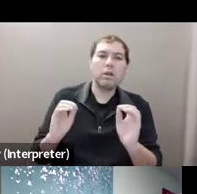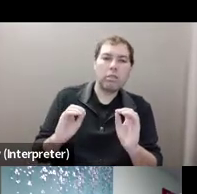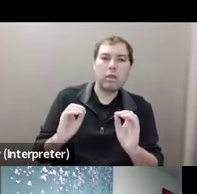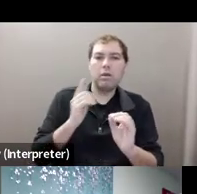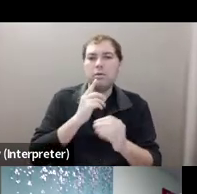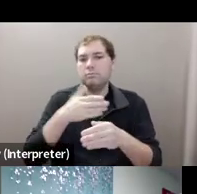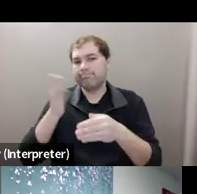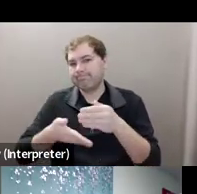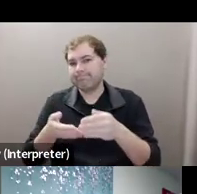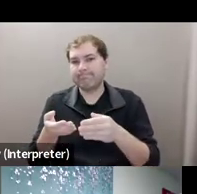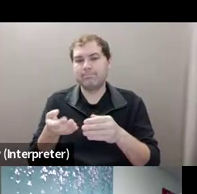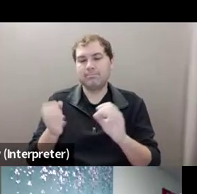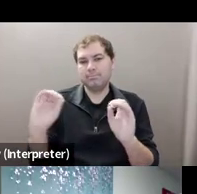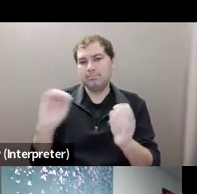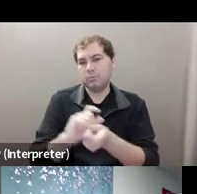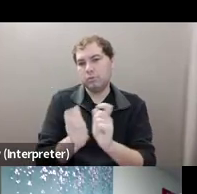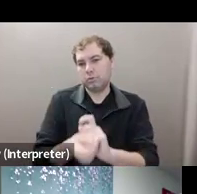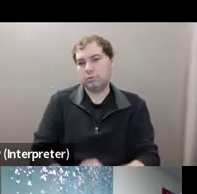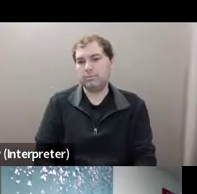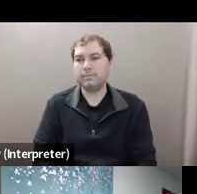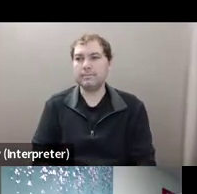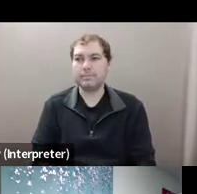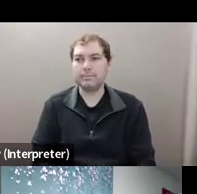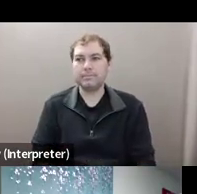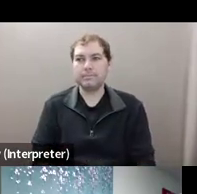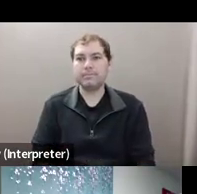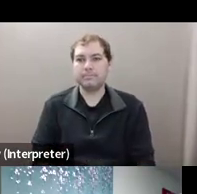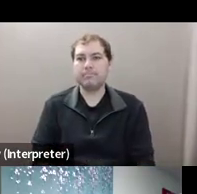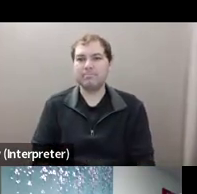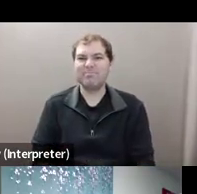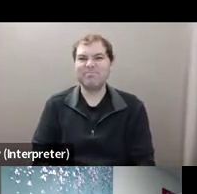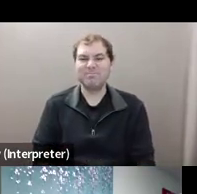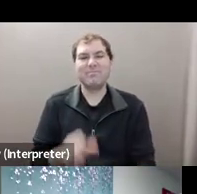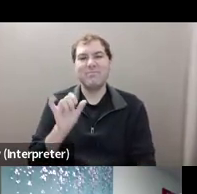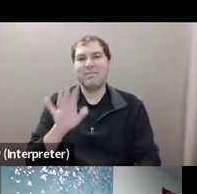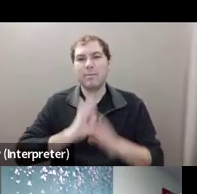Adam w/APRIL: nothing really changes. Adam w/APRIL: and that can definitely be very frustrating.